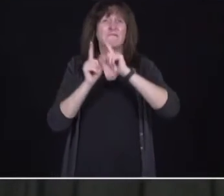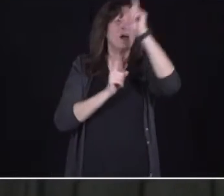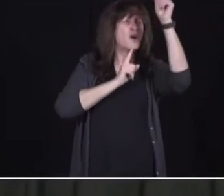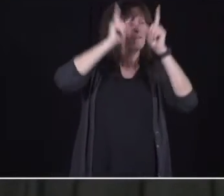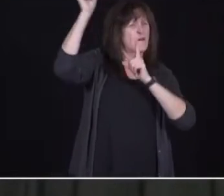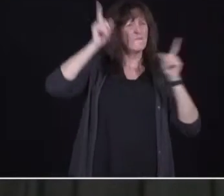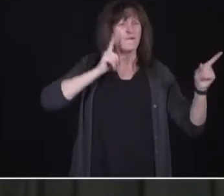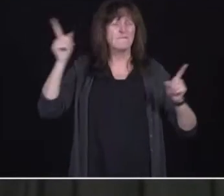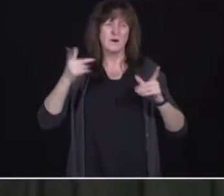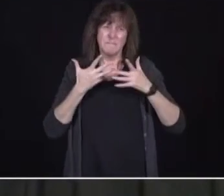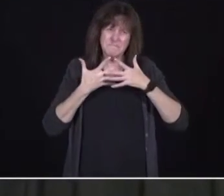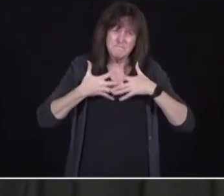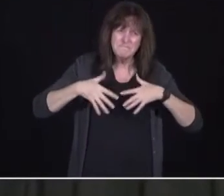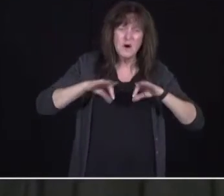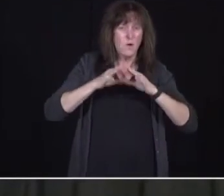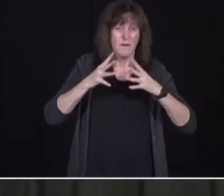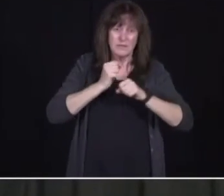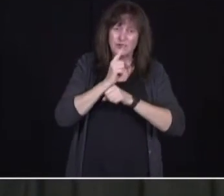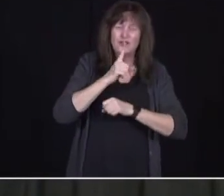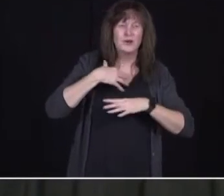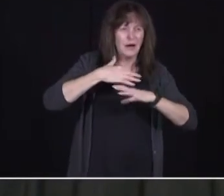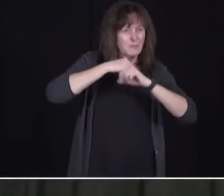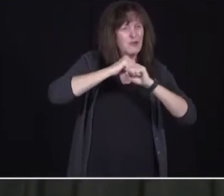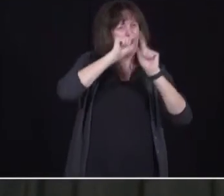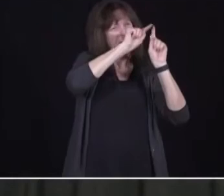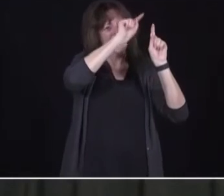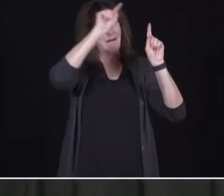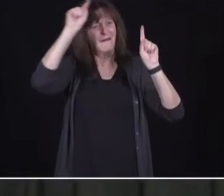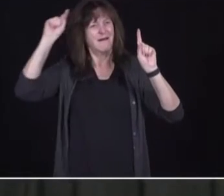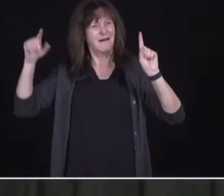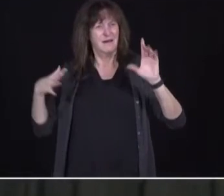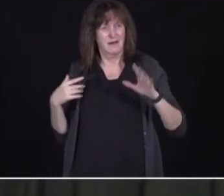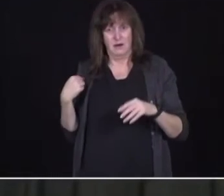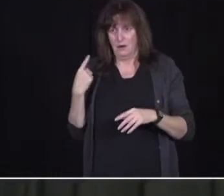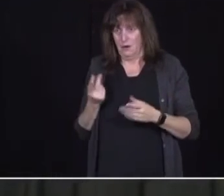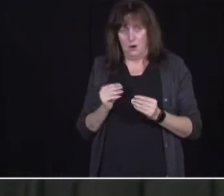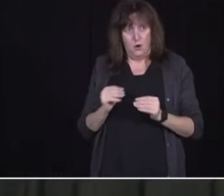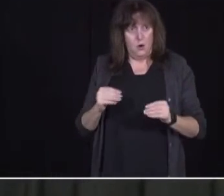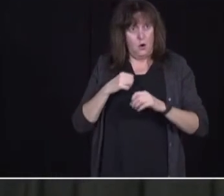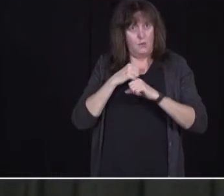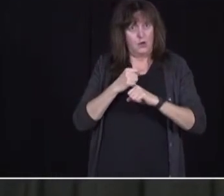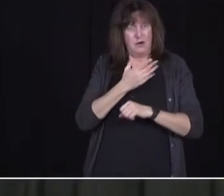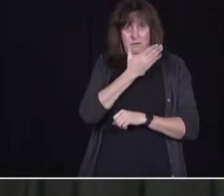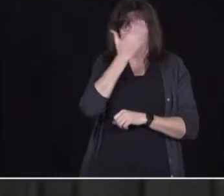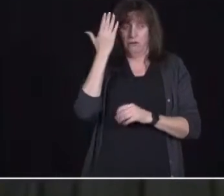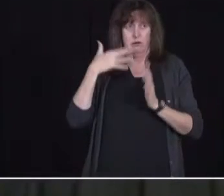communities and fly-in communities in particular have received a level of protection they have not had until now.